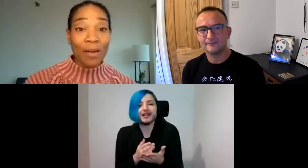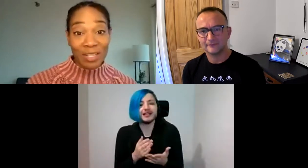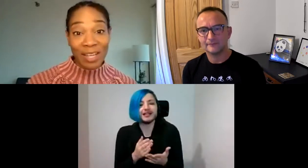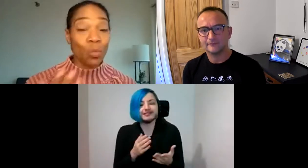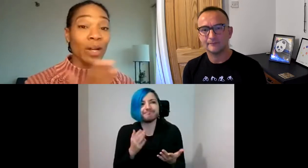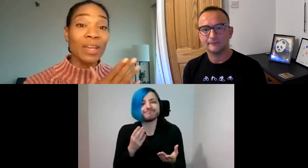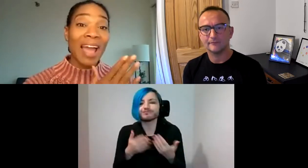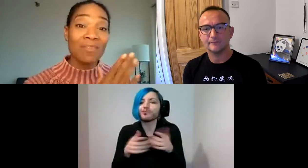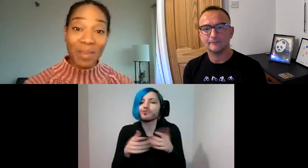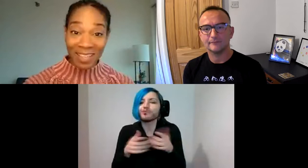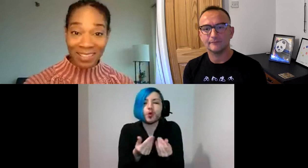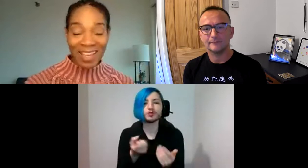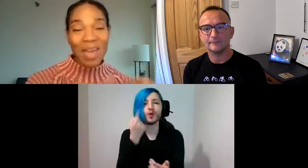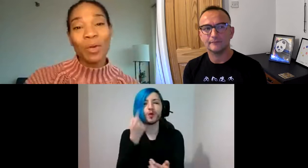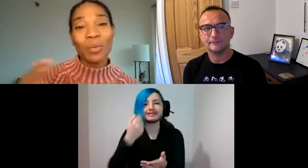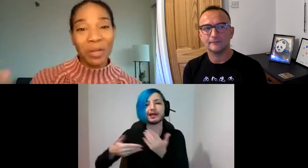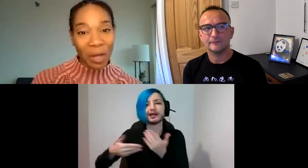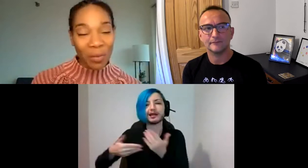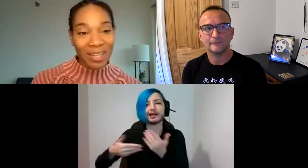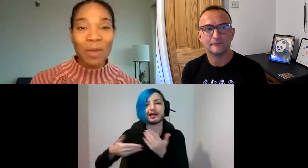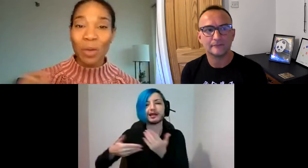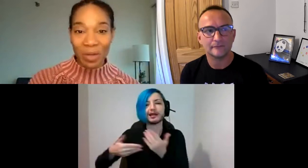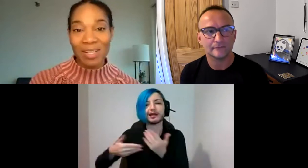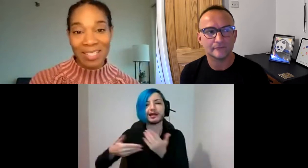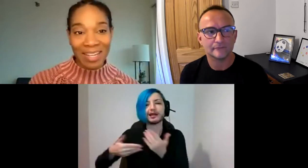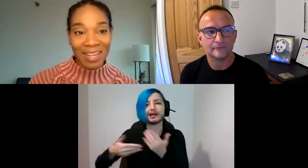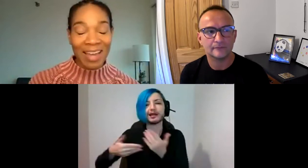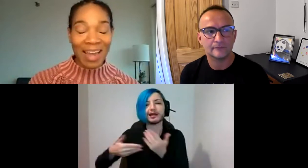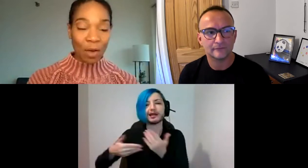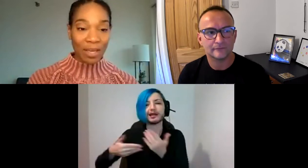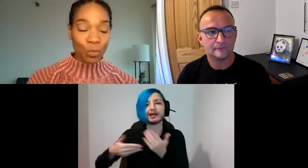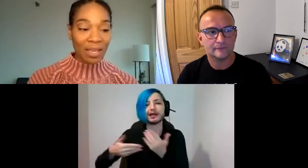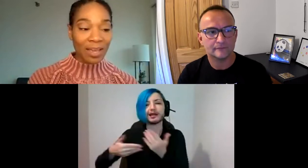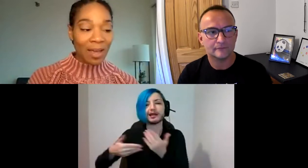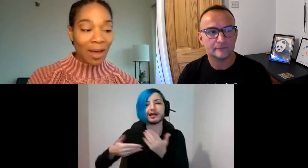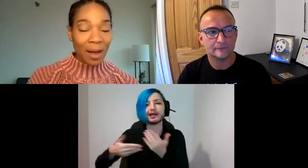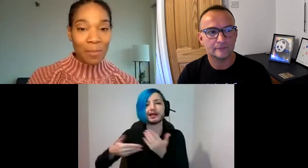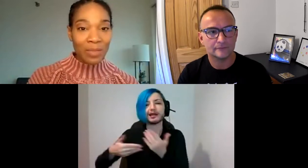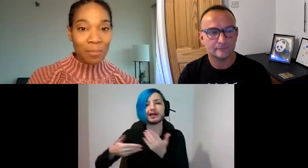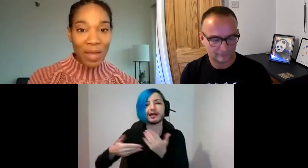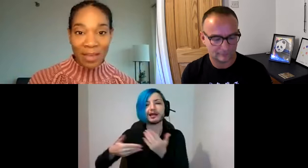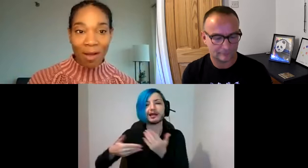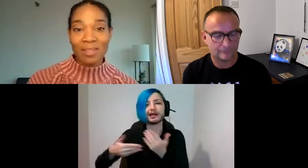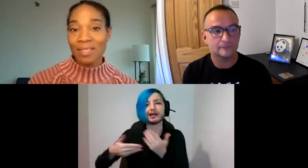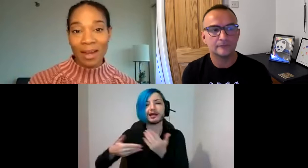again more inclusive to understand the diversity, how can we be more respectful and compassionate again to